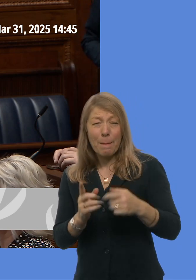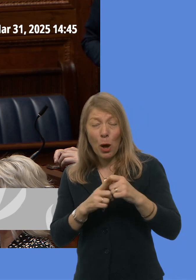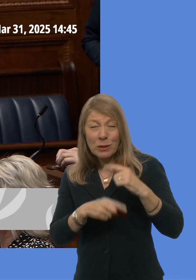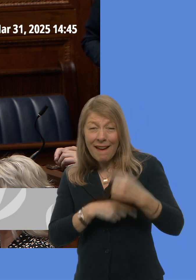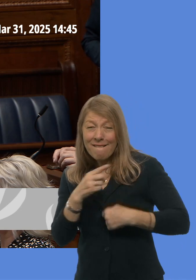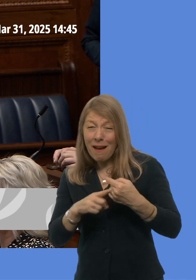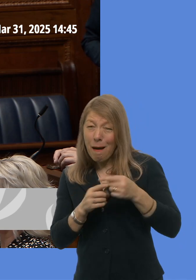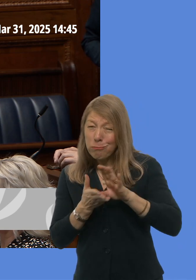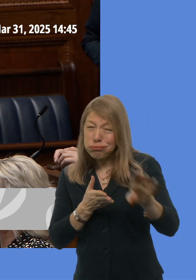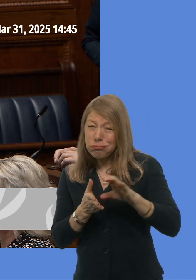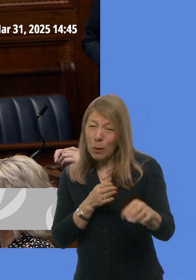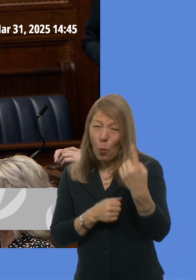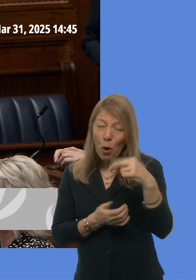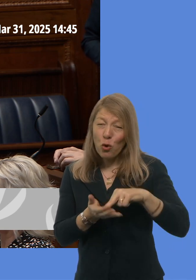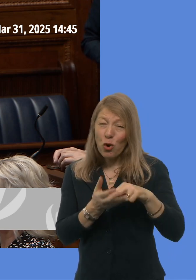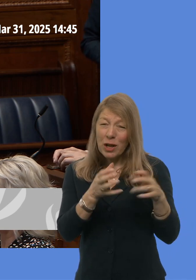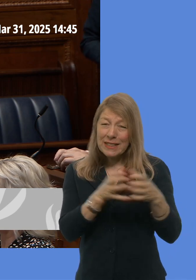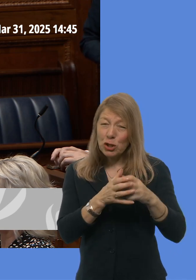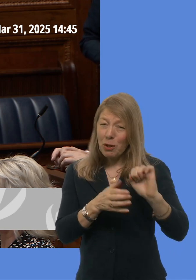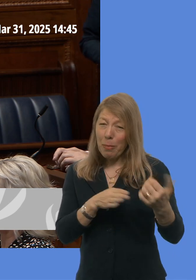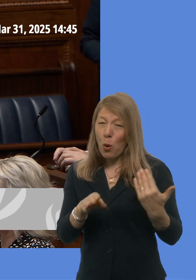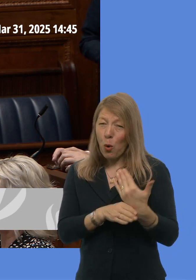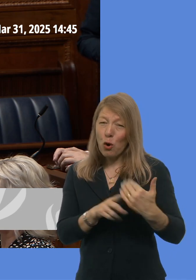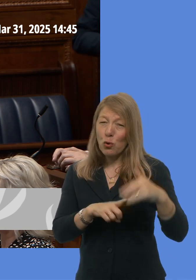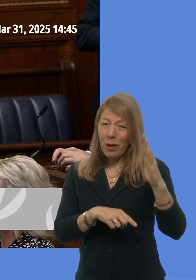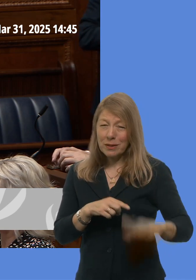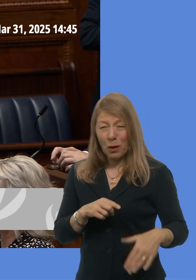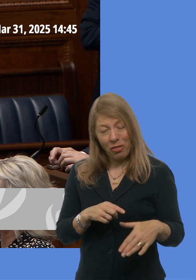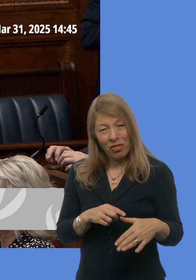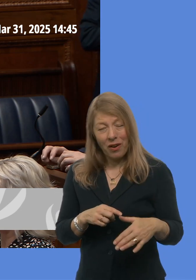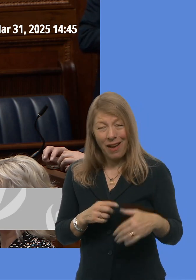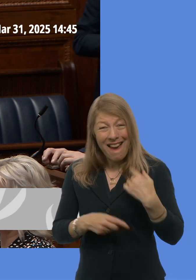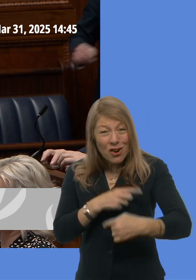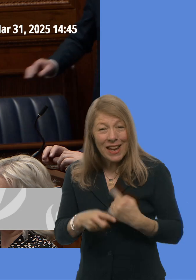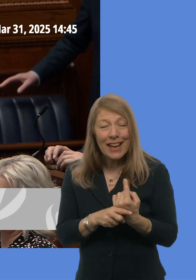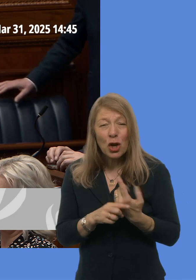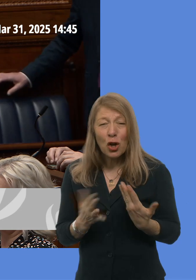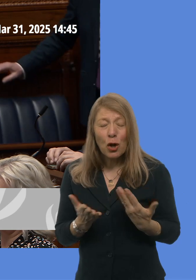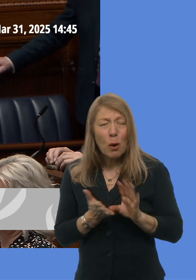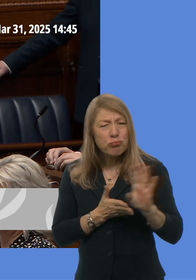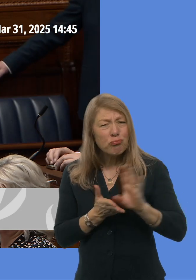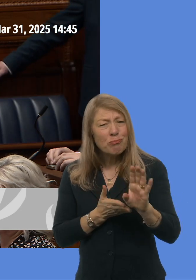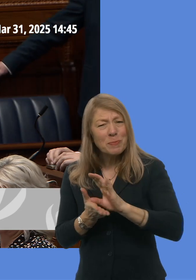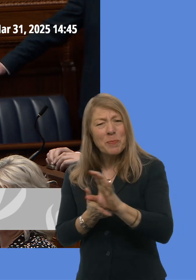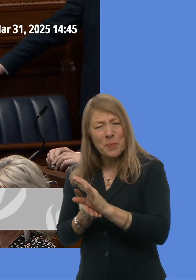organisation for activities north and south. Of course, there is significant funding going in. What I am saying to the Member is